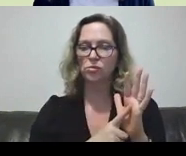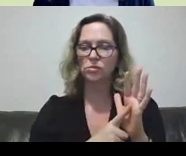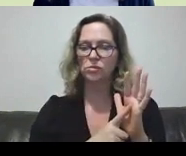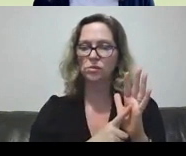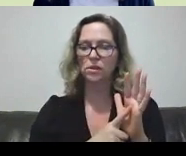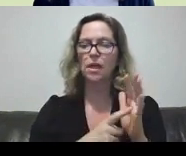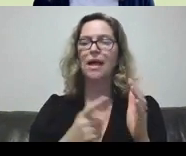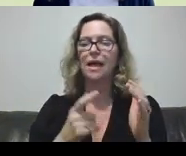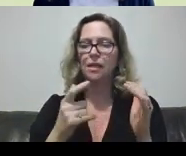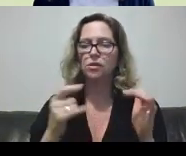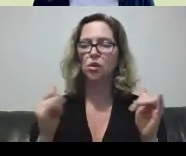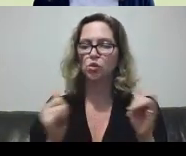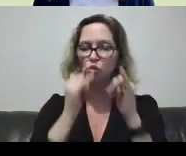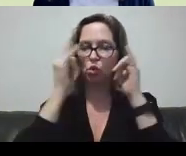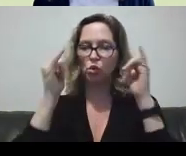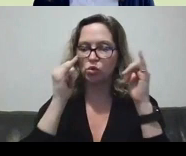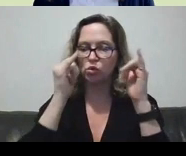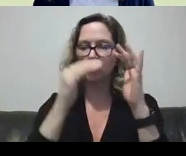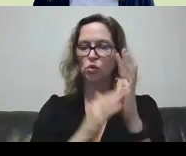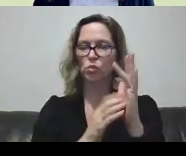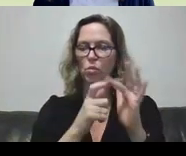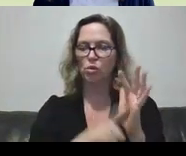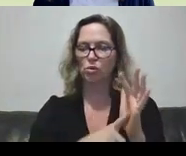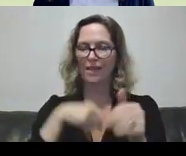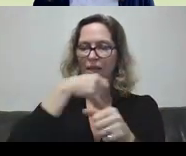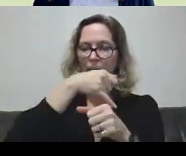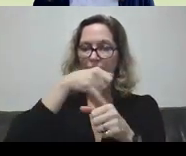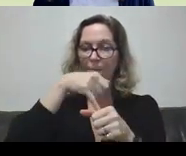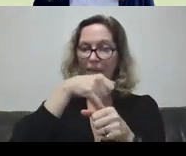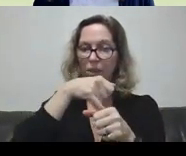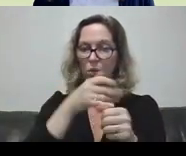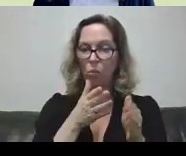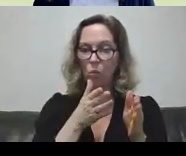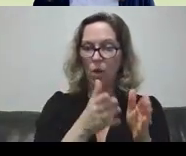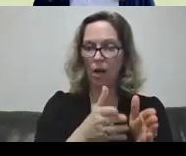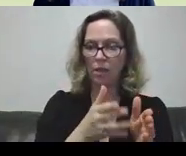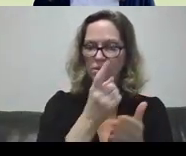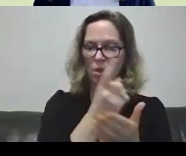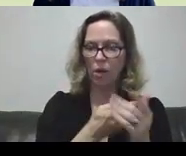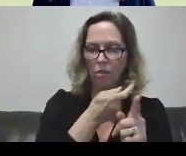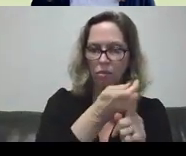medical model life is filled with therapy and it's not really a life